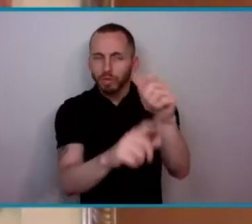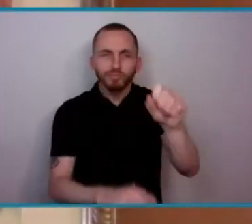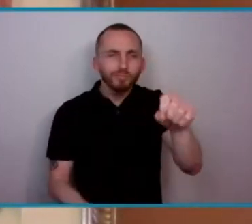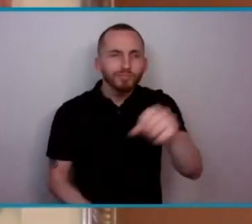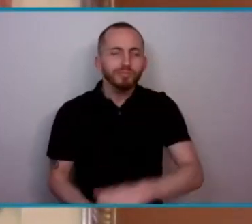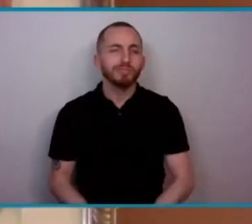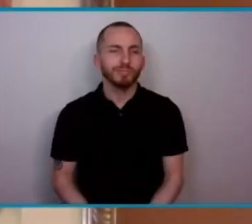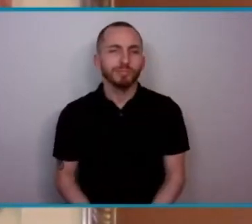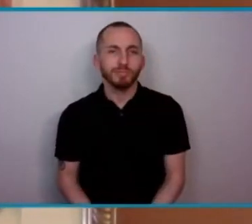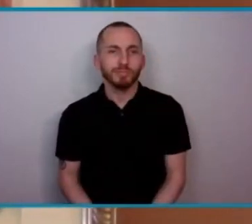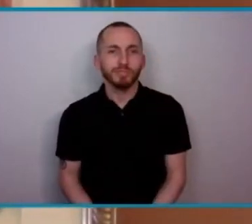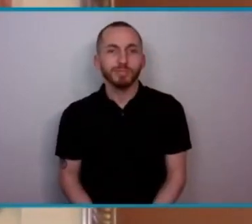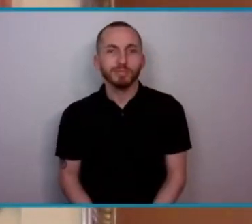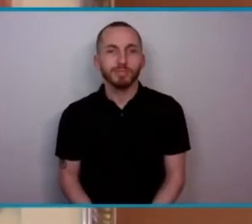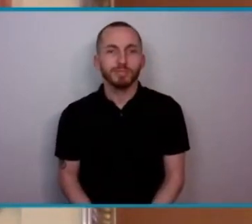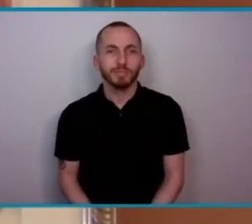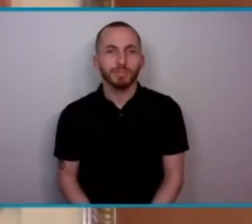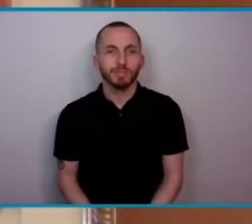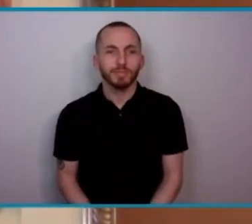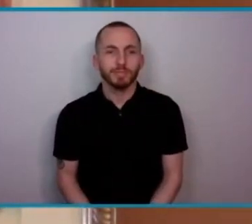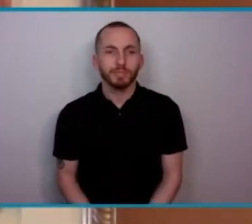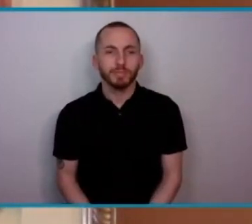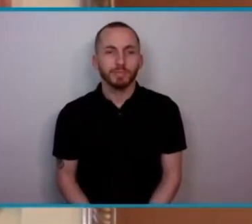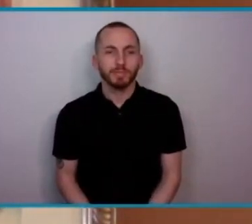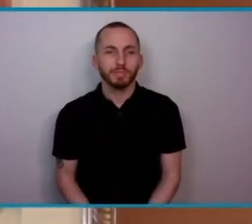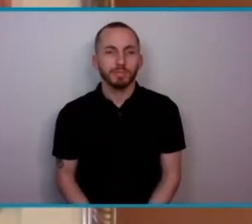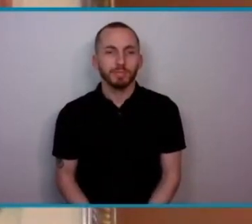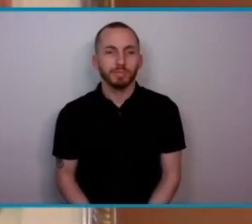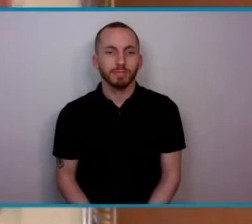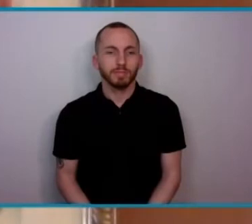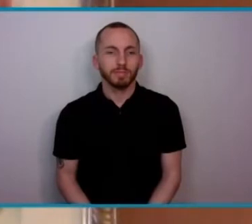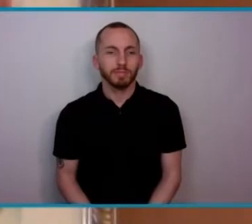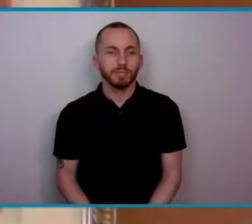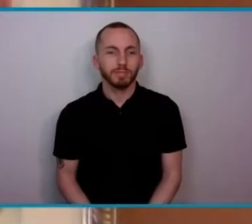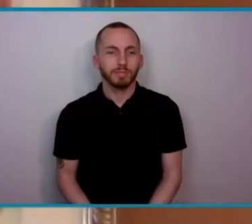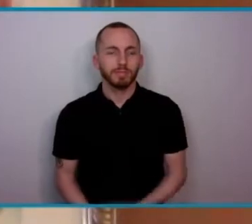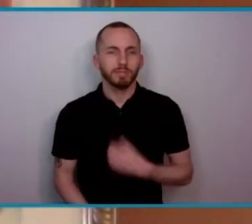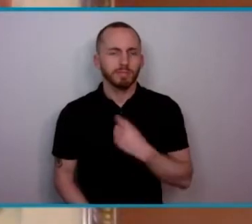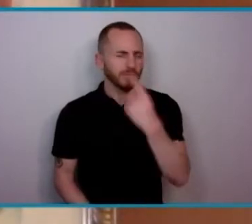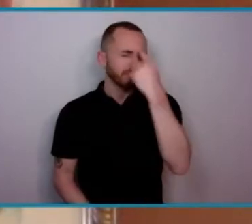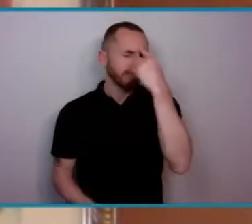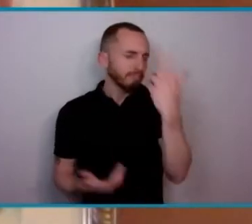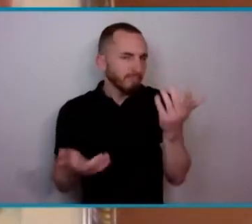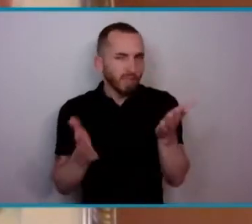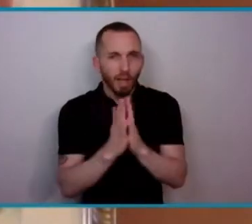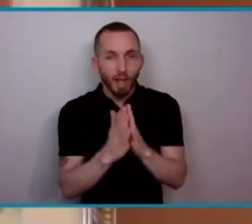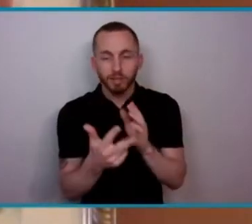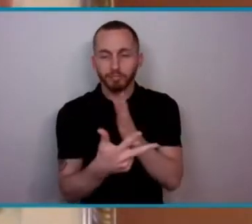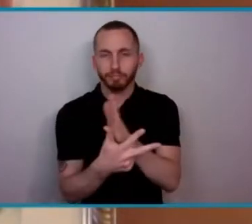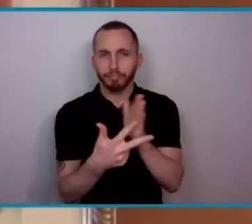asking three kinds of questions, which is who, what, and why.